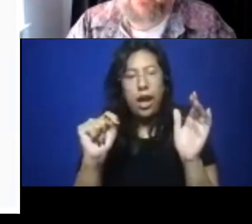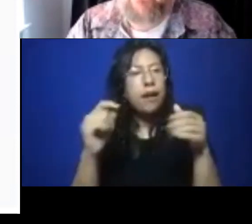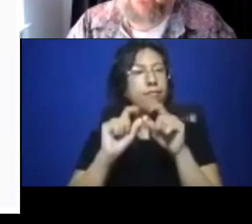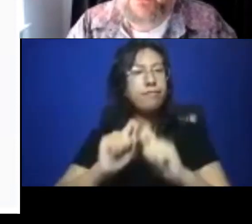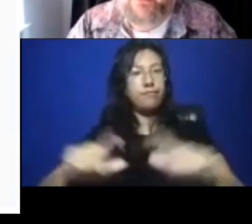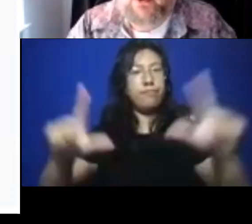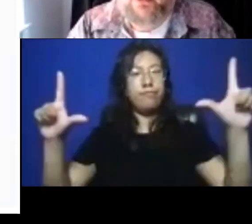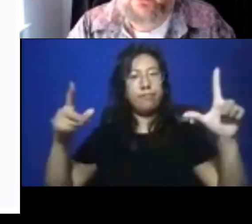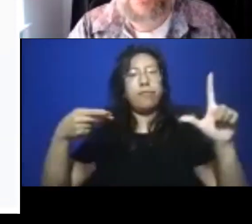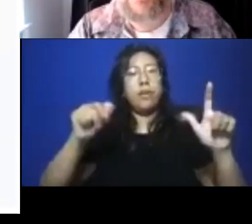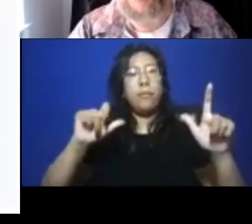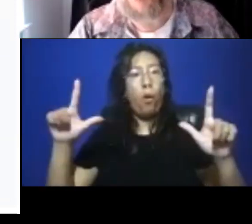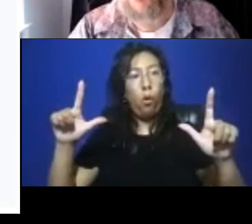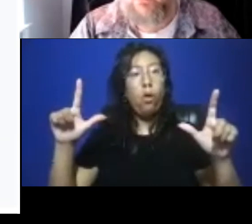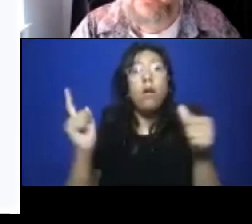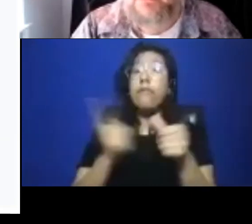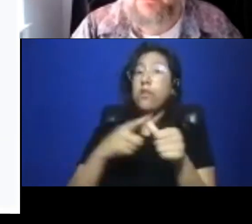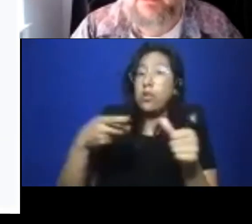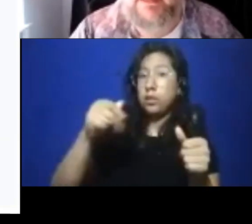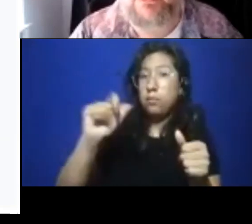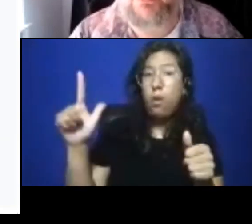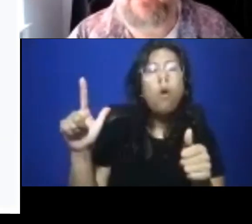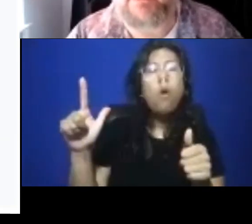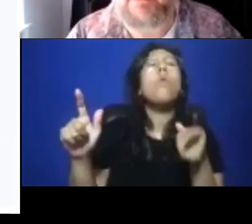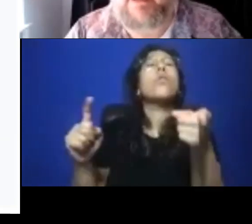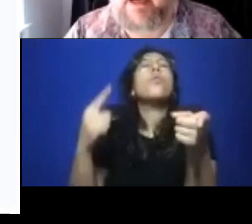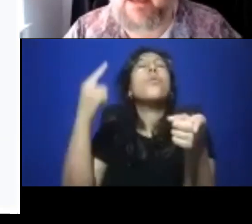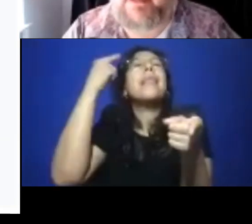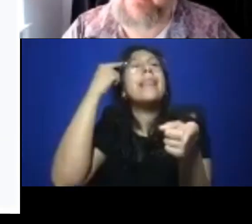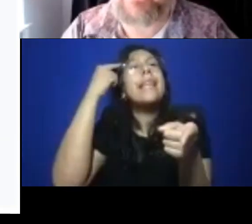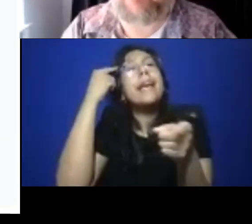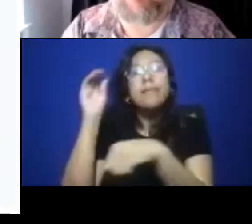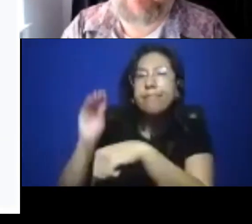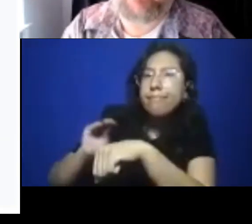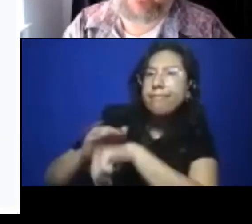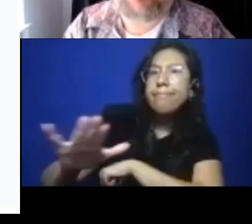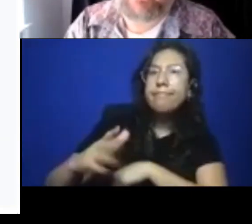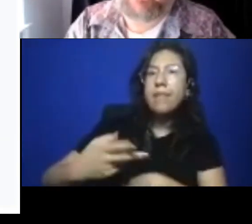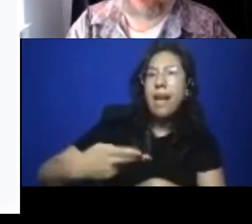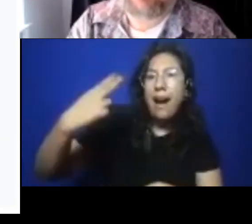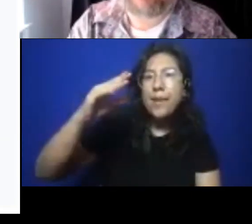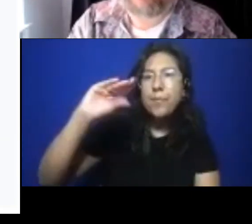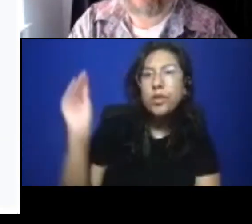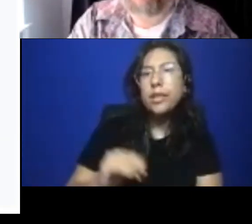So the first poll is, what do you think contributes to higher levels of mental health challenges